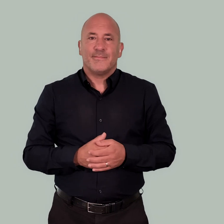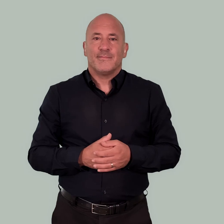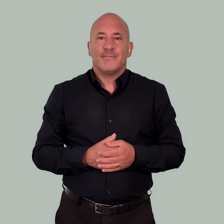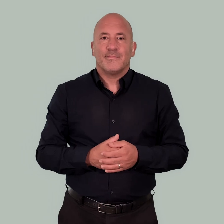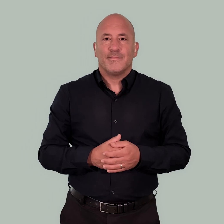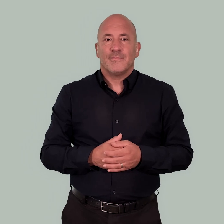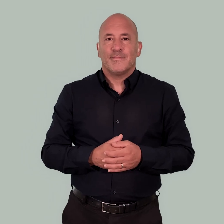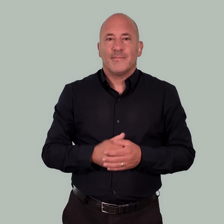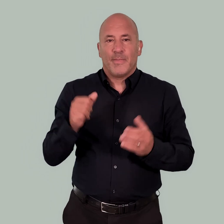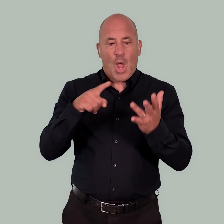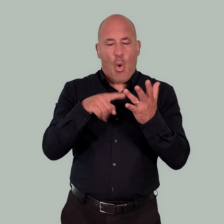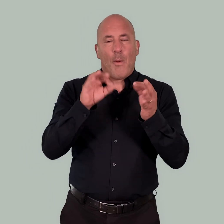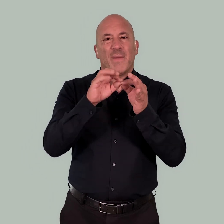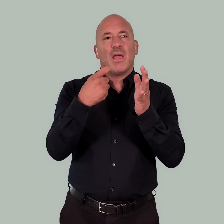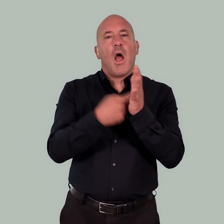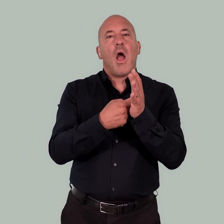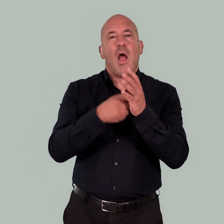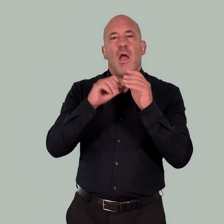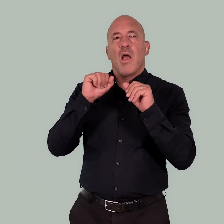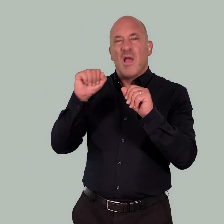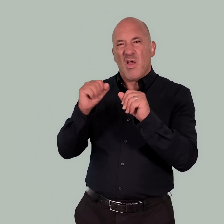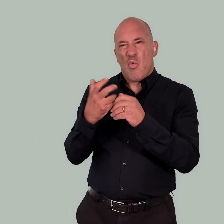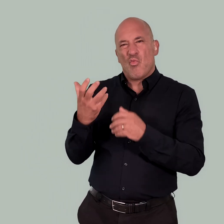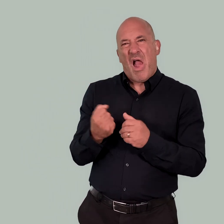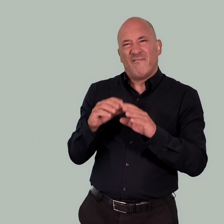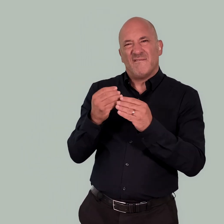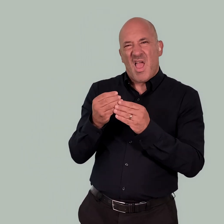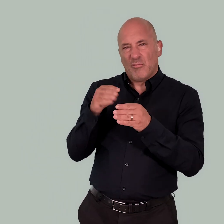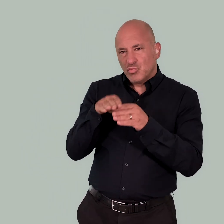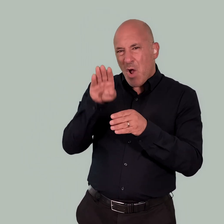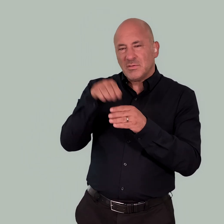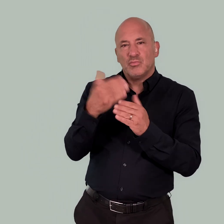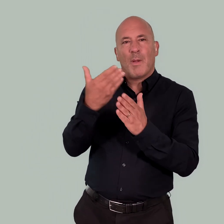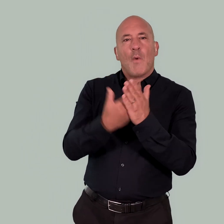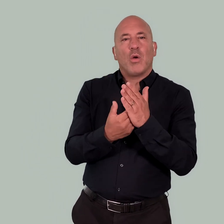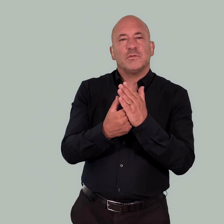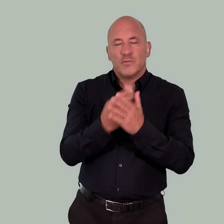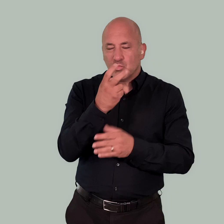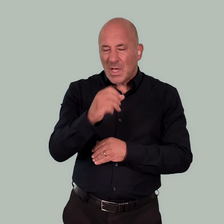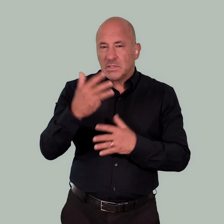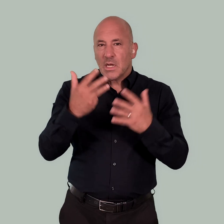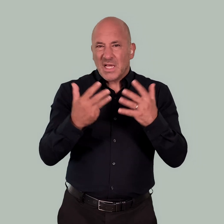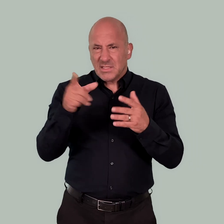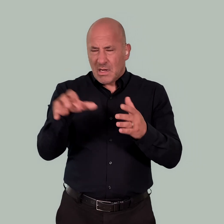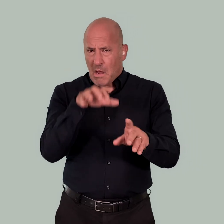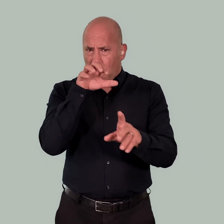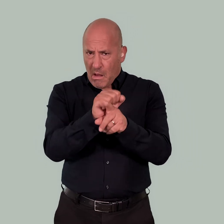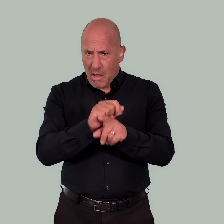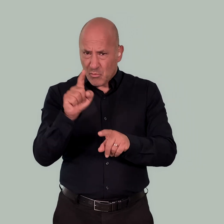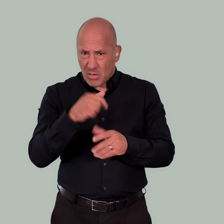2.30 The OBR in its Welfare Trends Report (2019) noted that